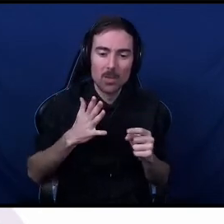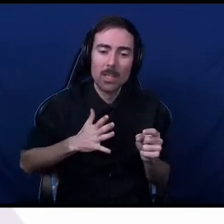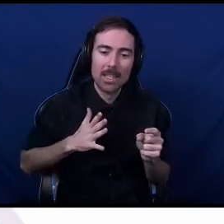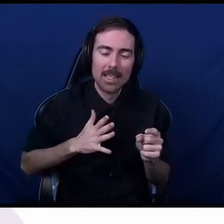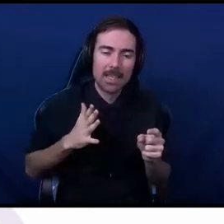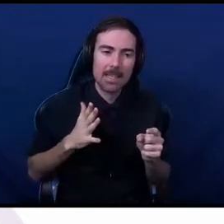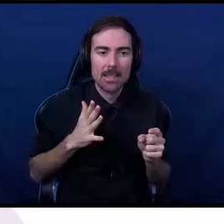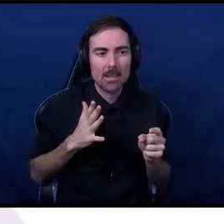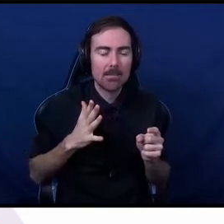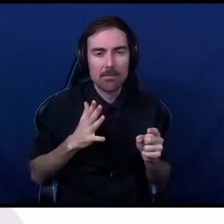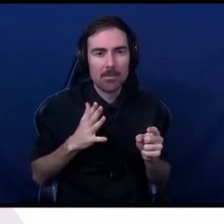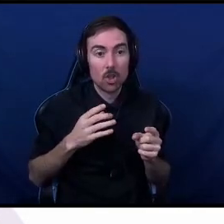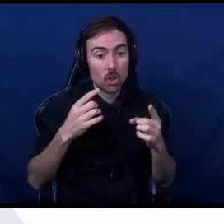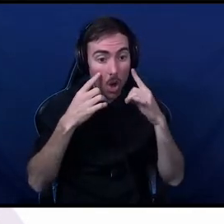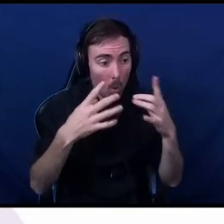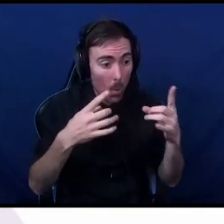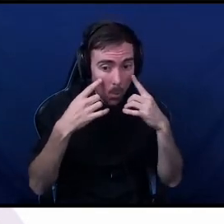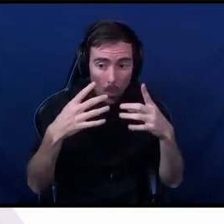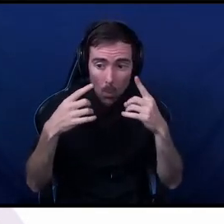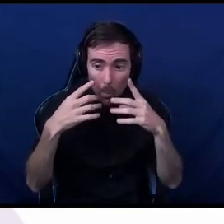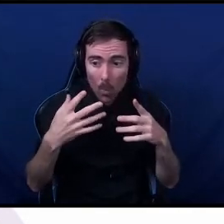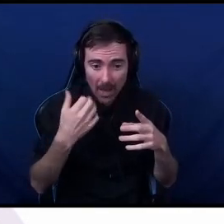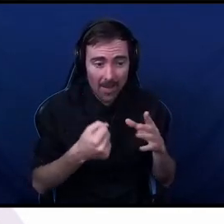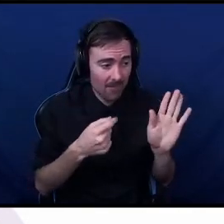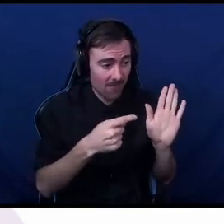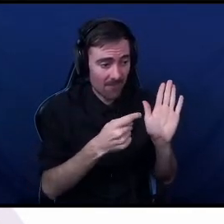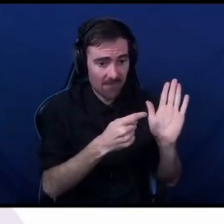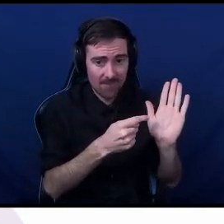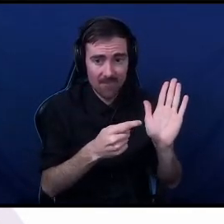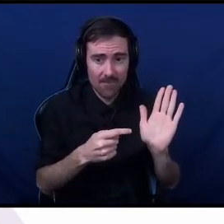of point to examples that are existing now. But we also need